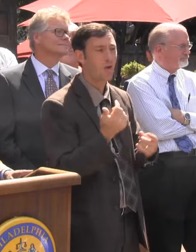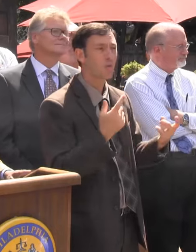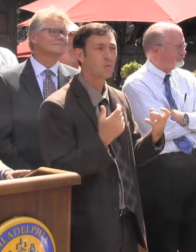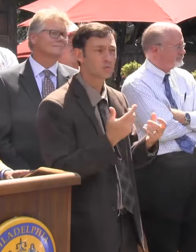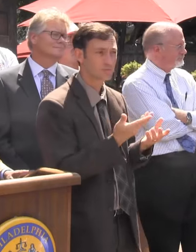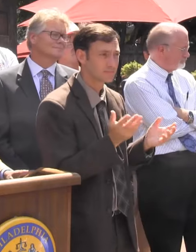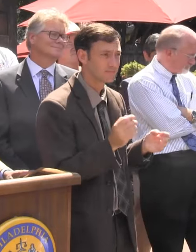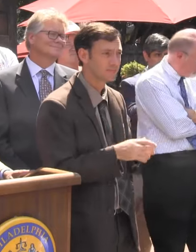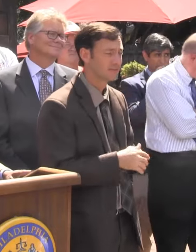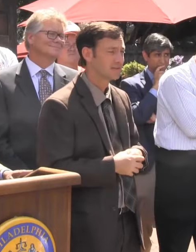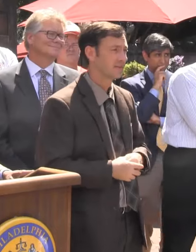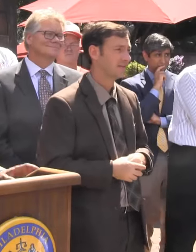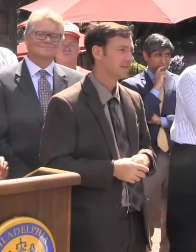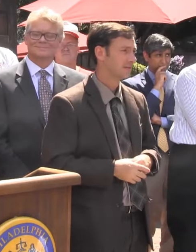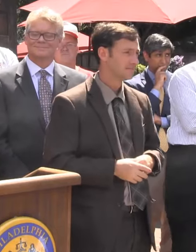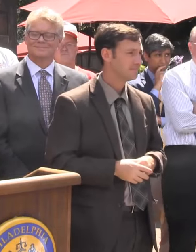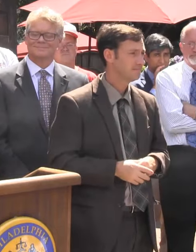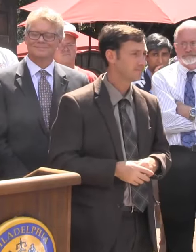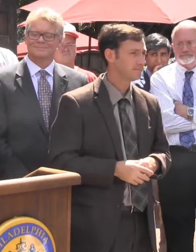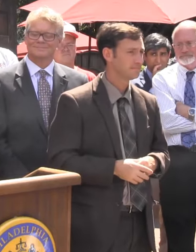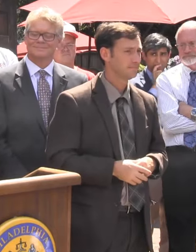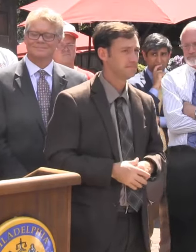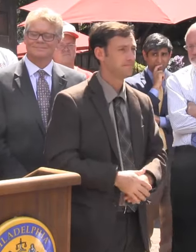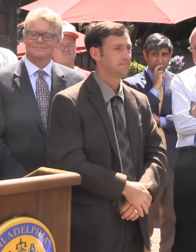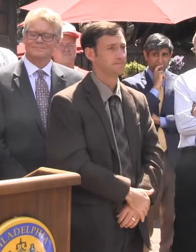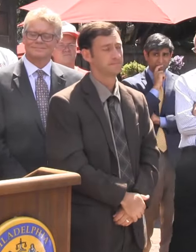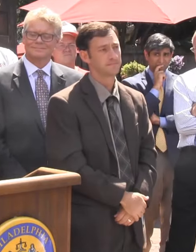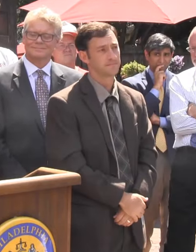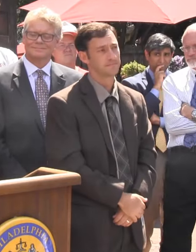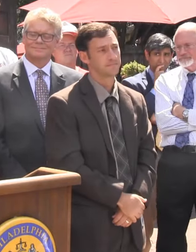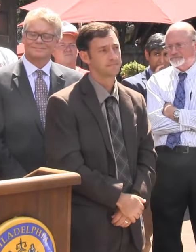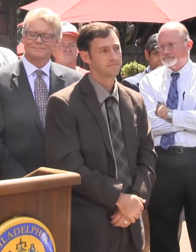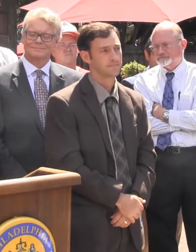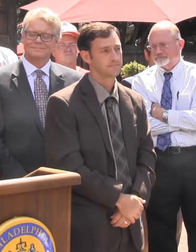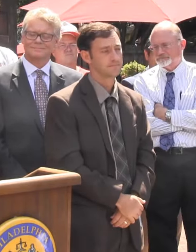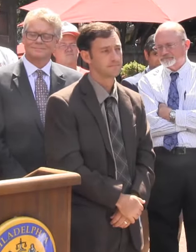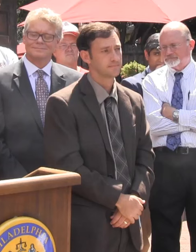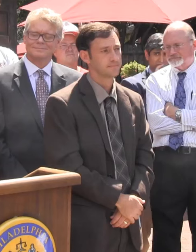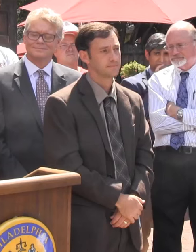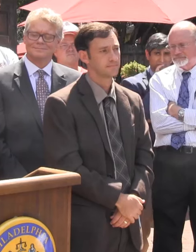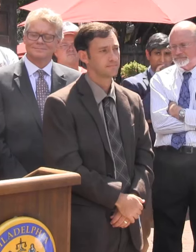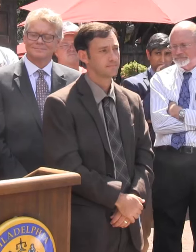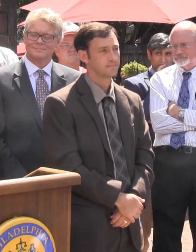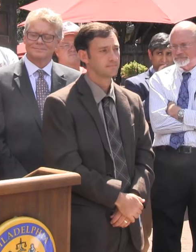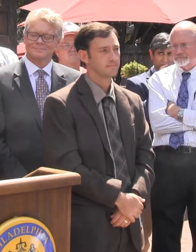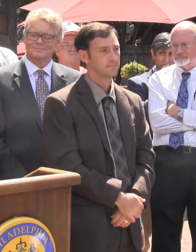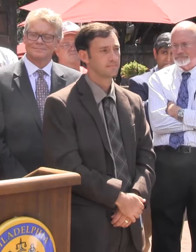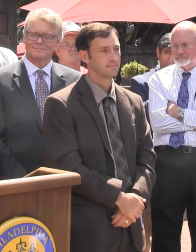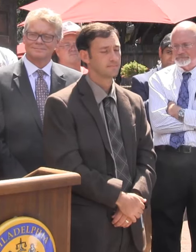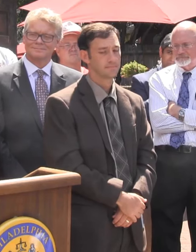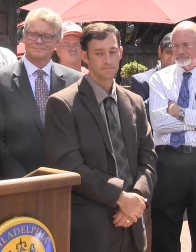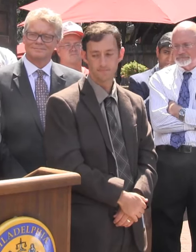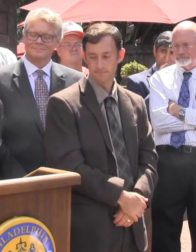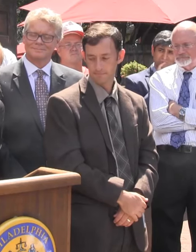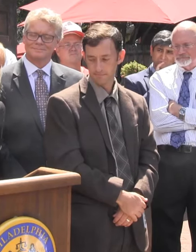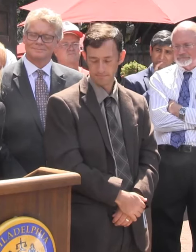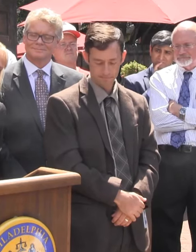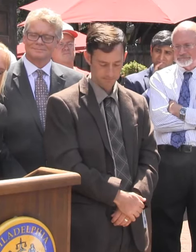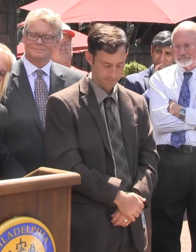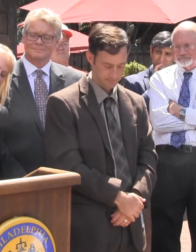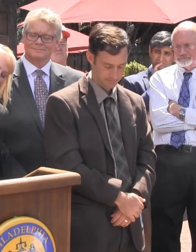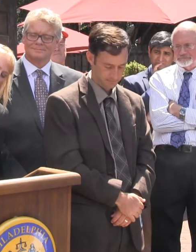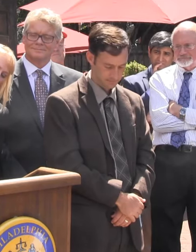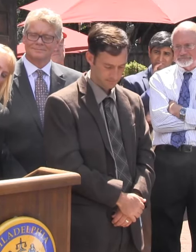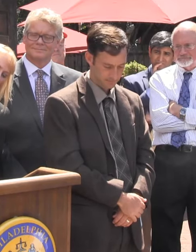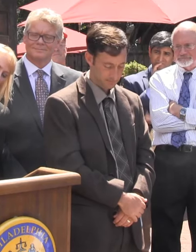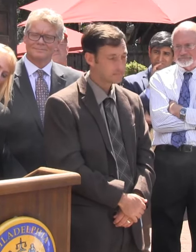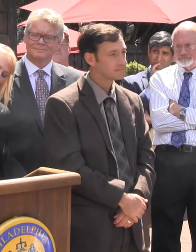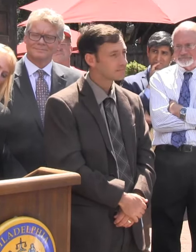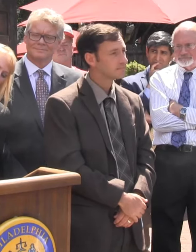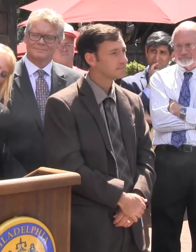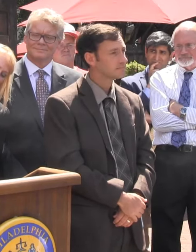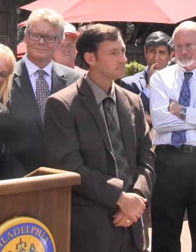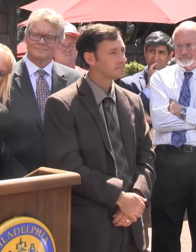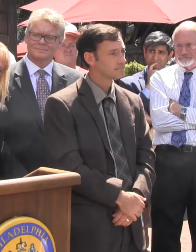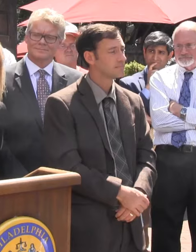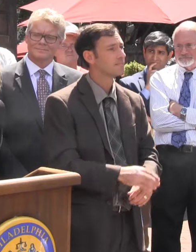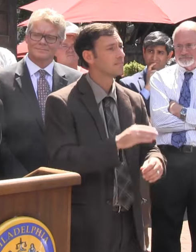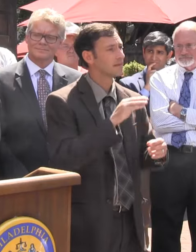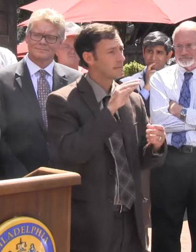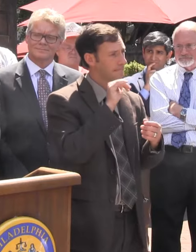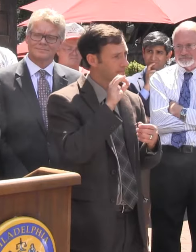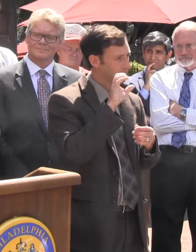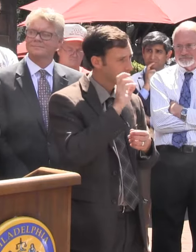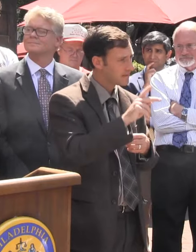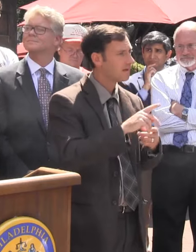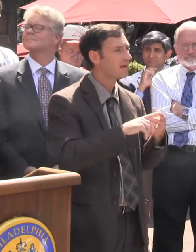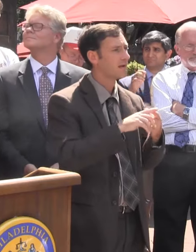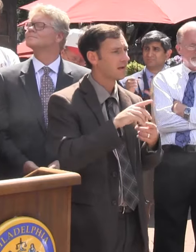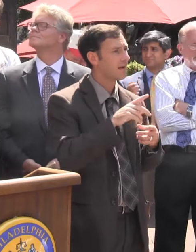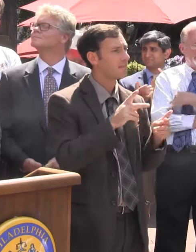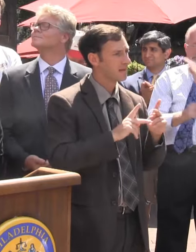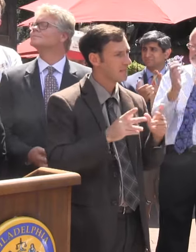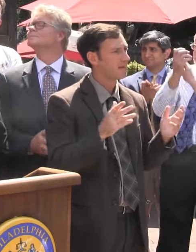Anything else? Can we give Mick and the folks here at Jack's Firehouse another big big round